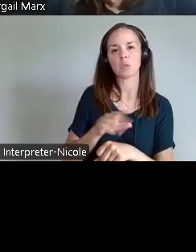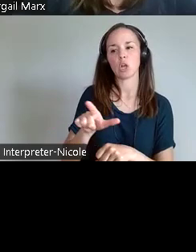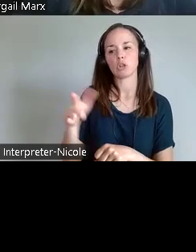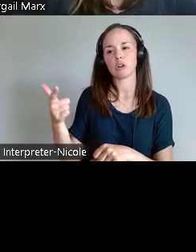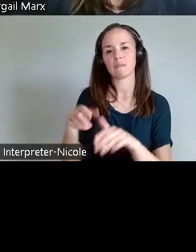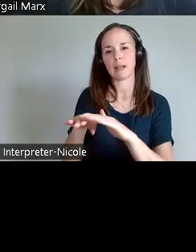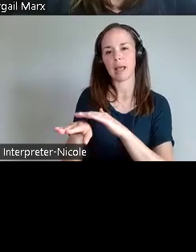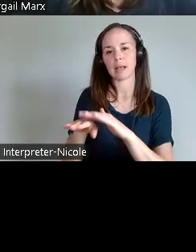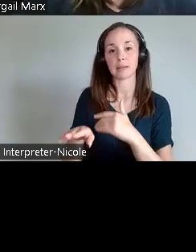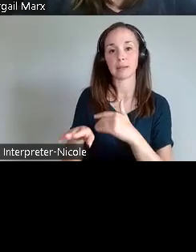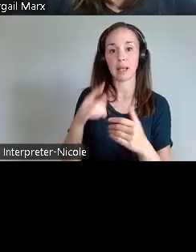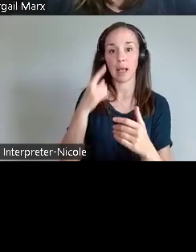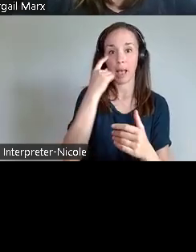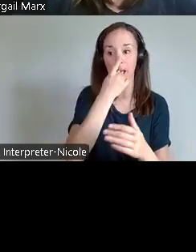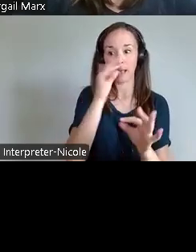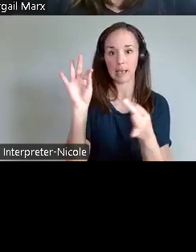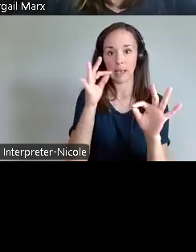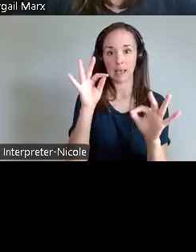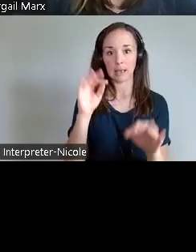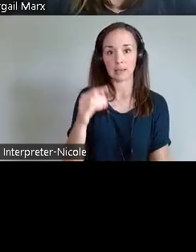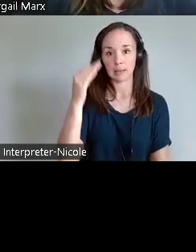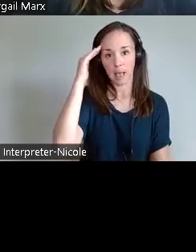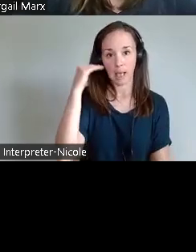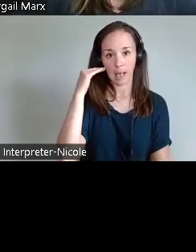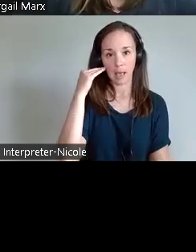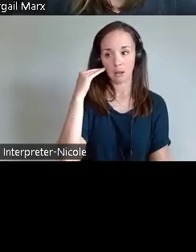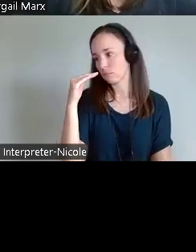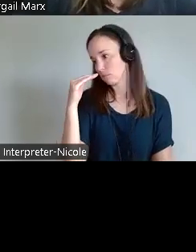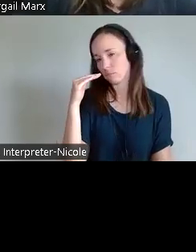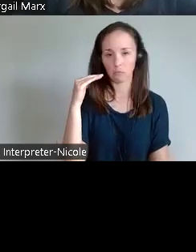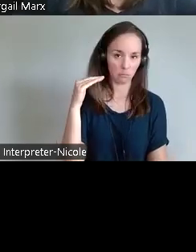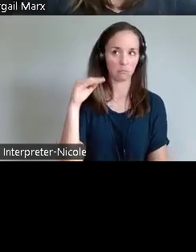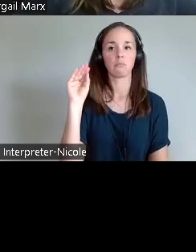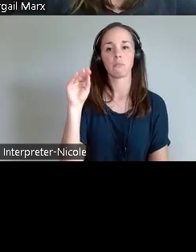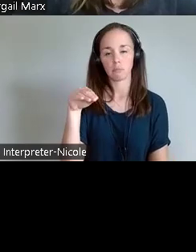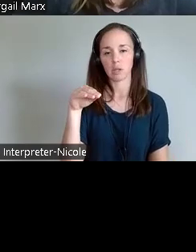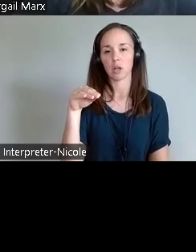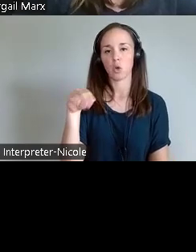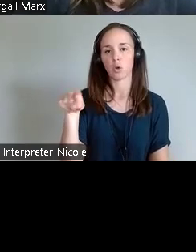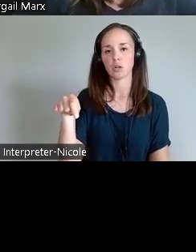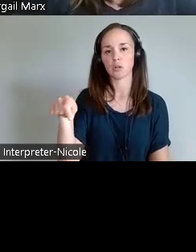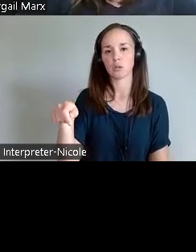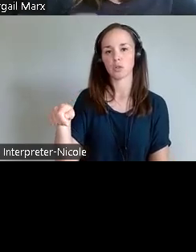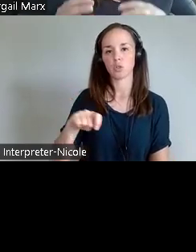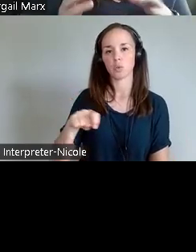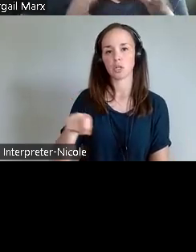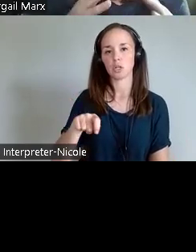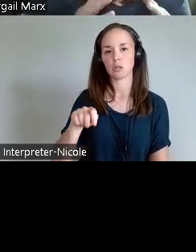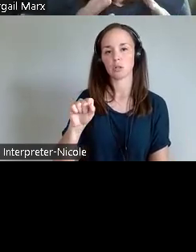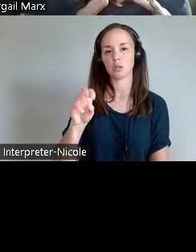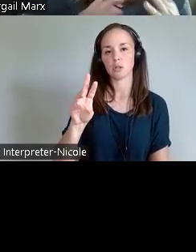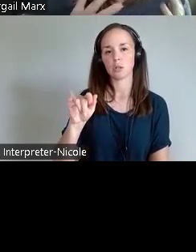like eye gaze, head pointing, or switch access. And again, we need to consider at this point how